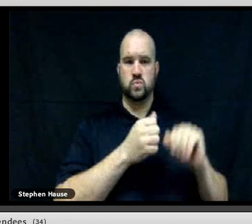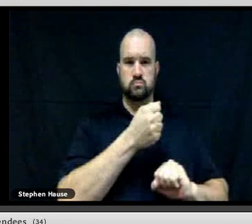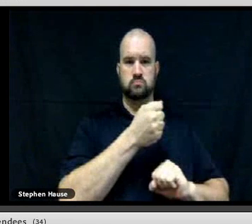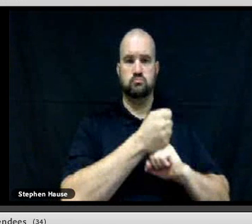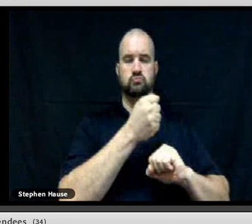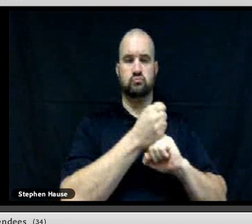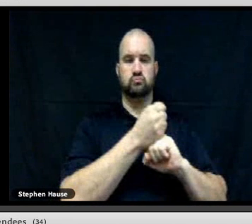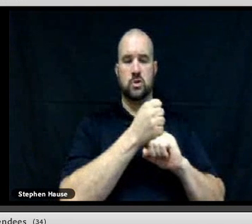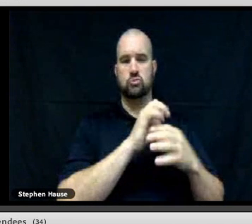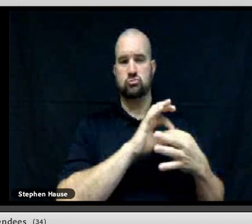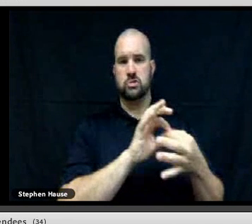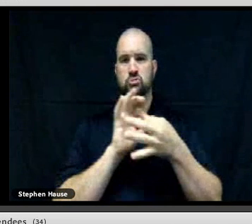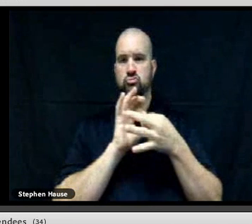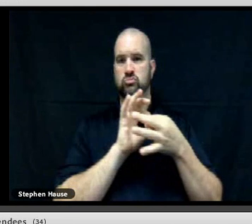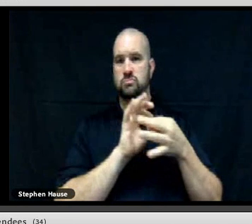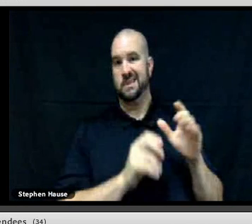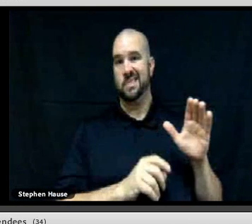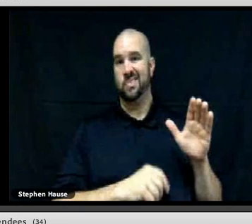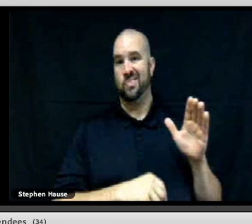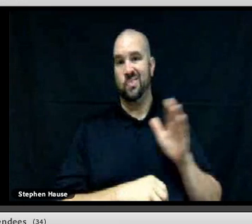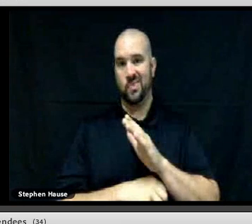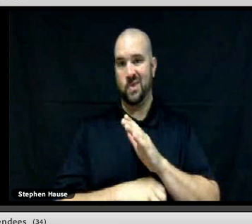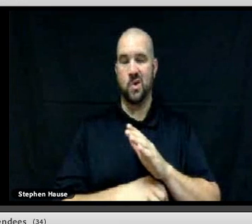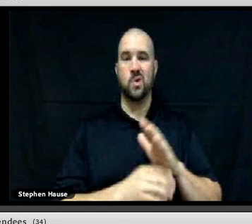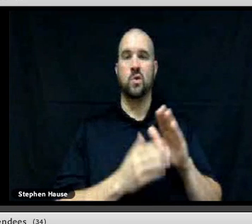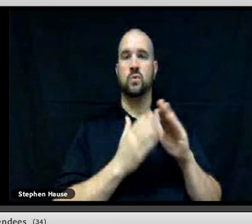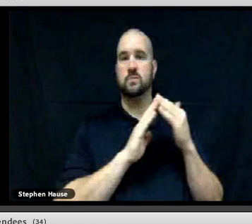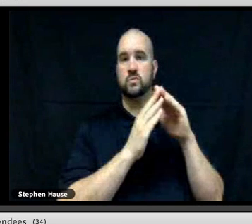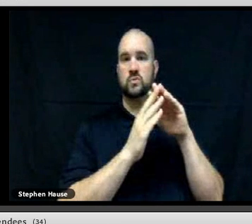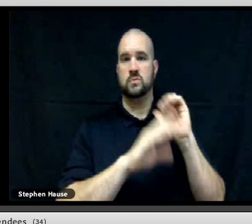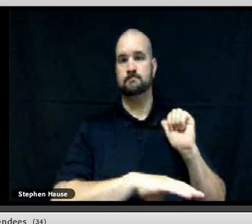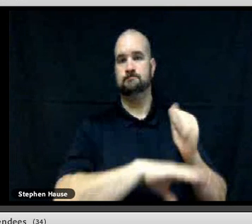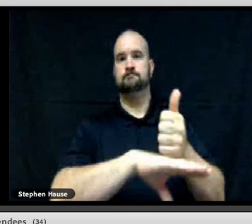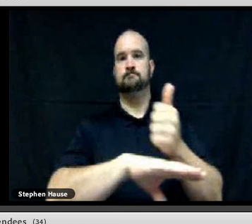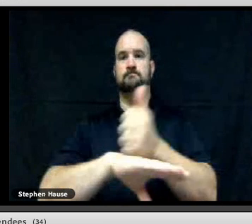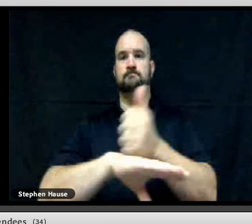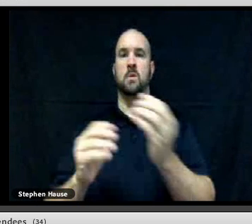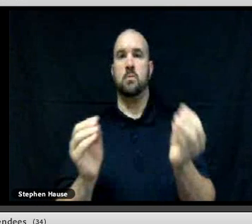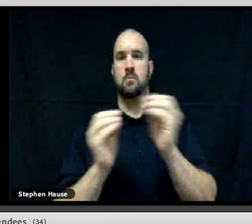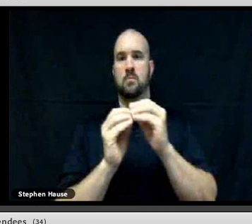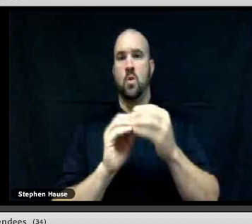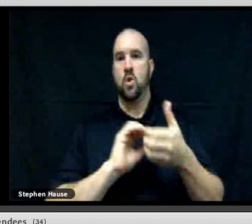and helped create those additional partnerships. They do a lot of outreach down there, um,